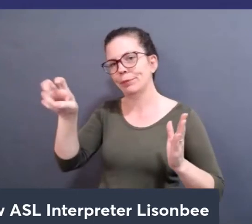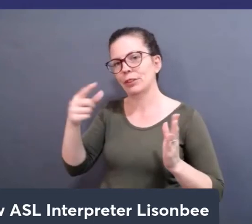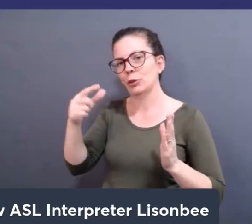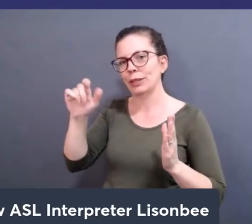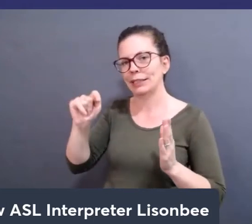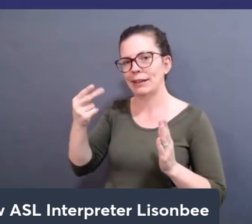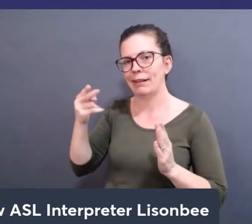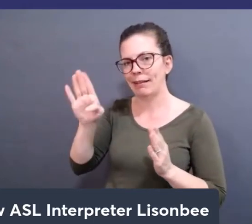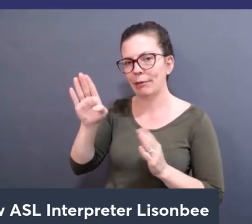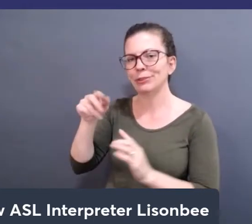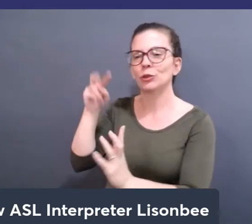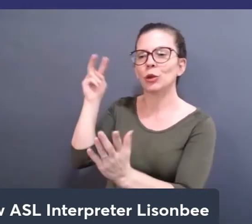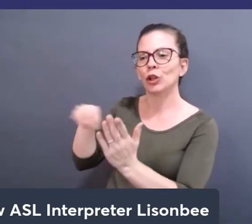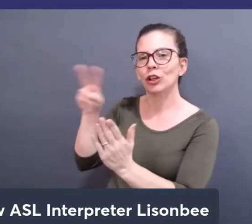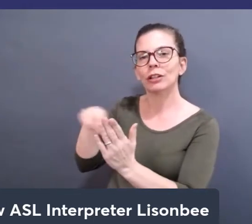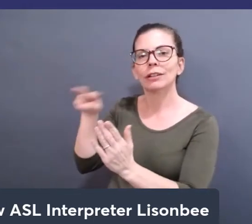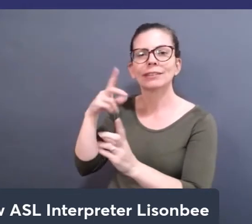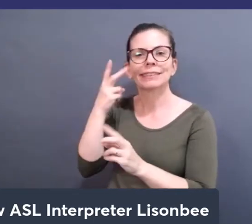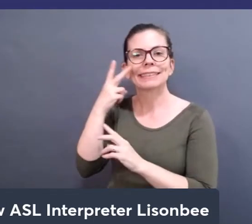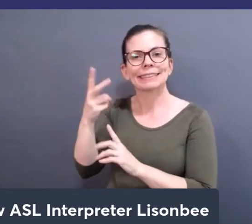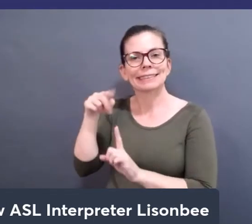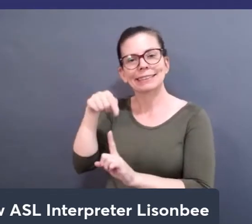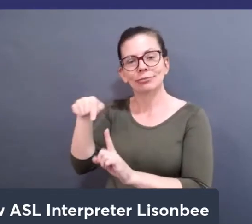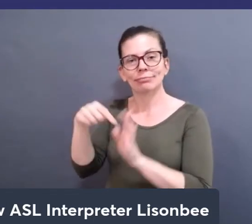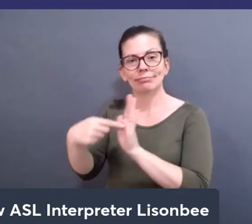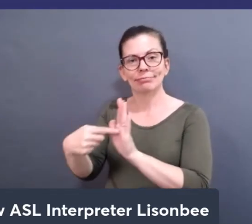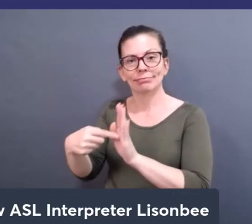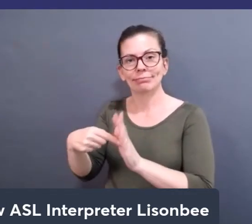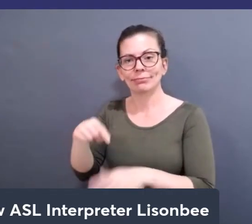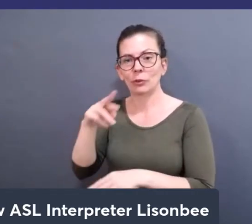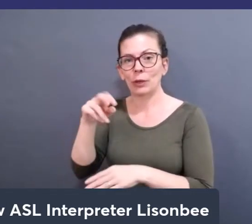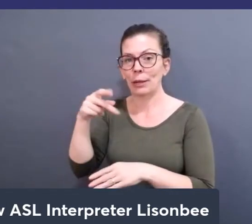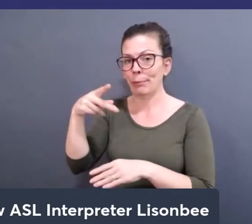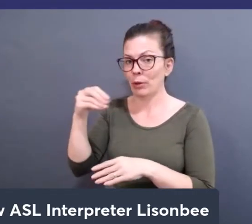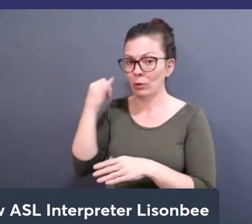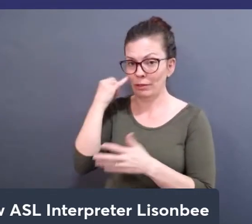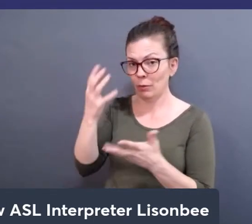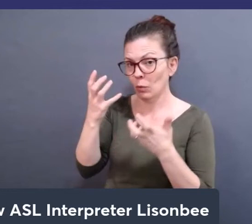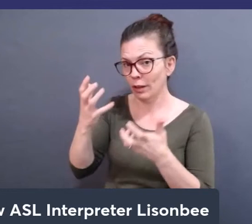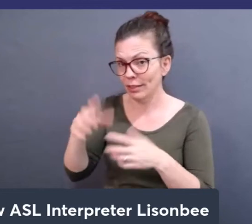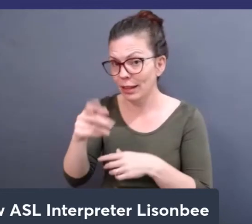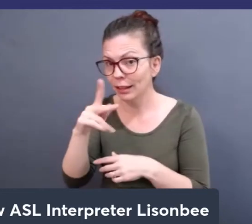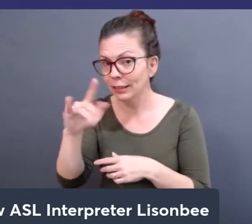so you can check out the repo, and you know, you wanna fork it, you wanna start contributing to it,